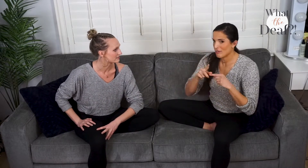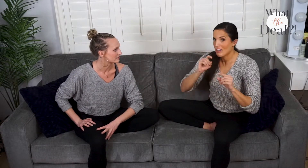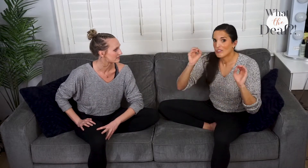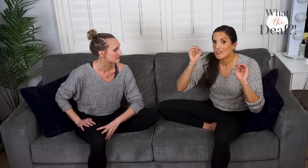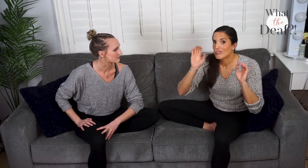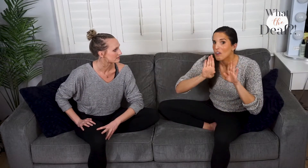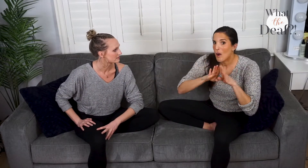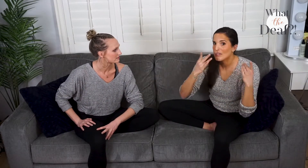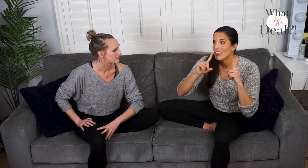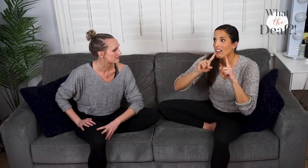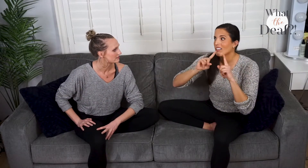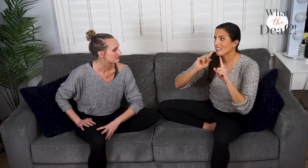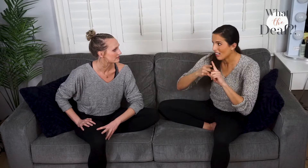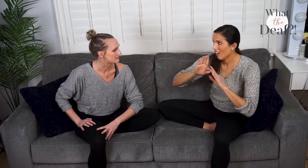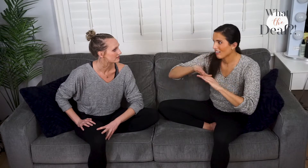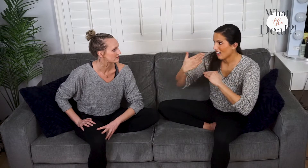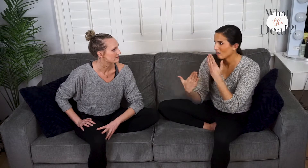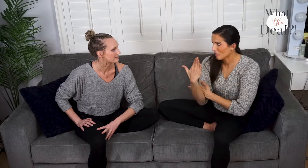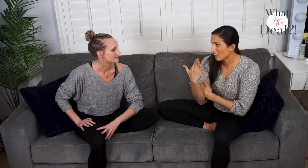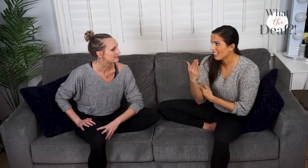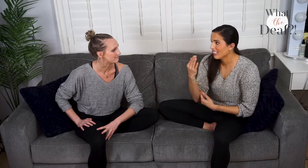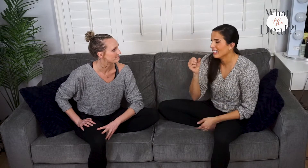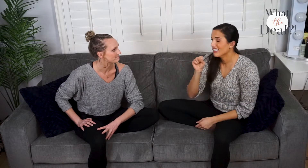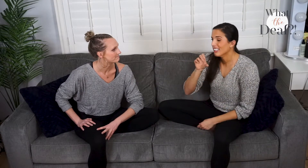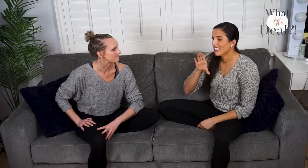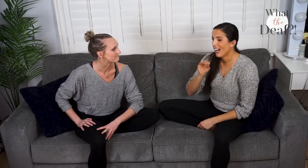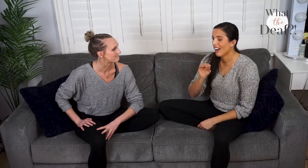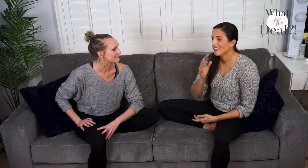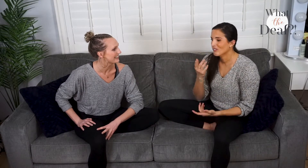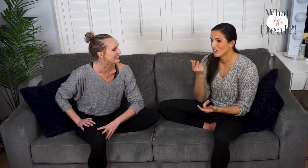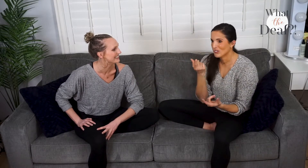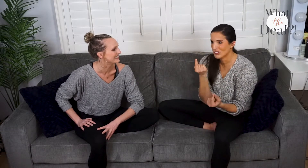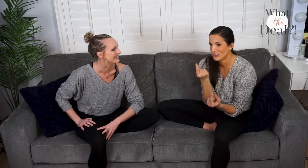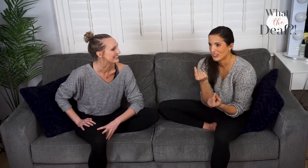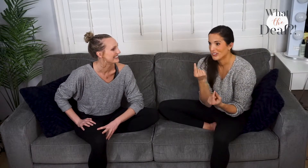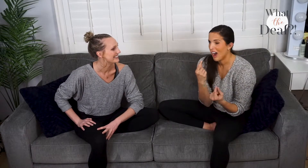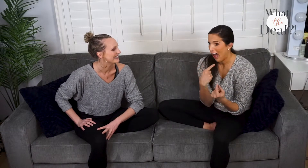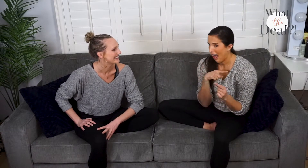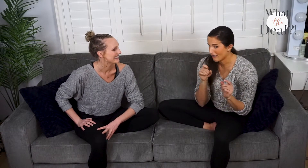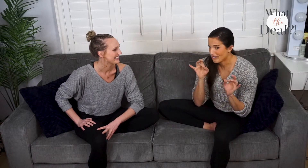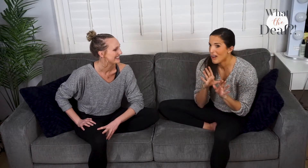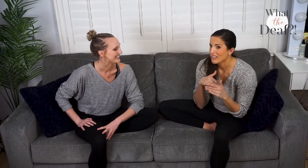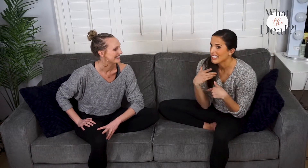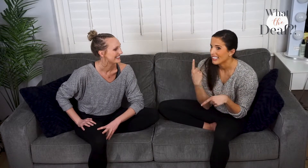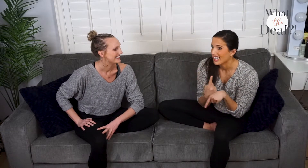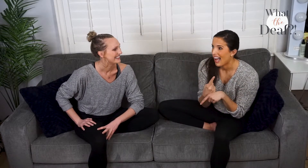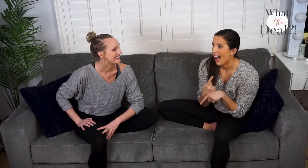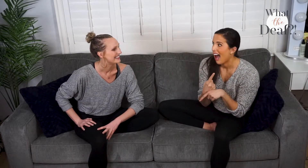but there were none that were open until the next morning. So what do we do during that time because I had volleyball the next day?